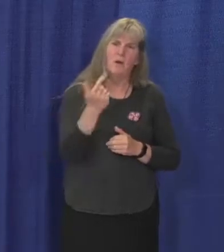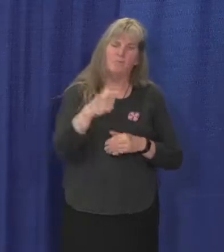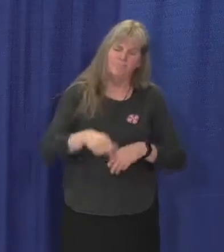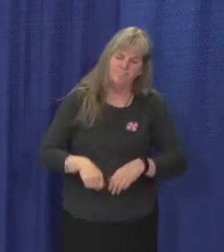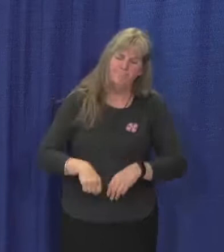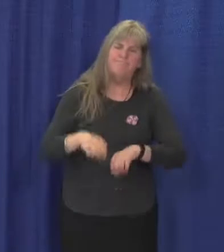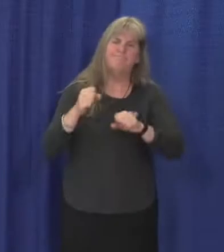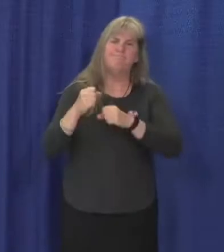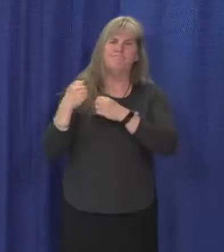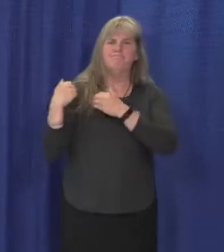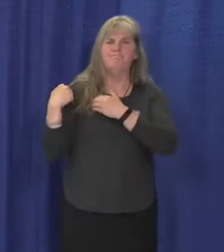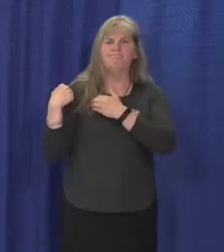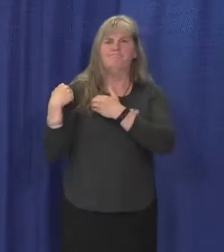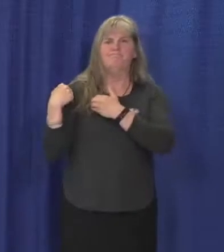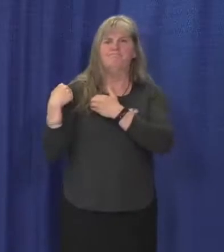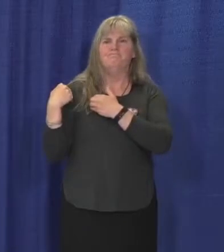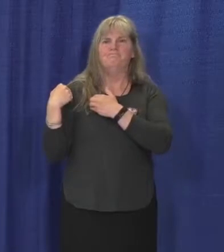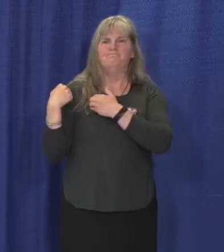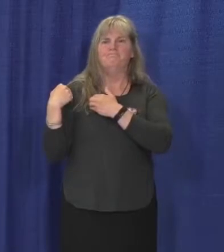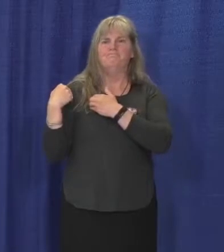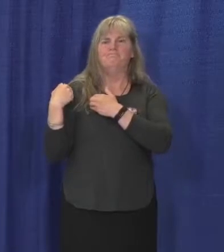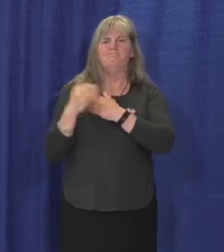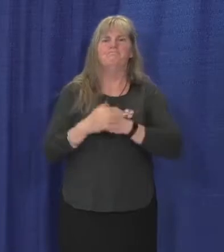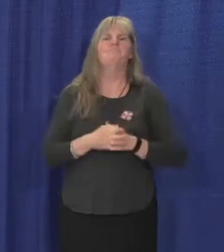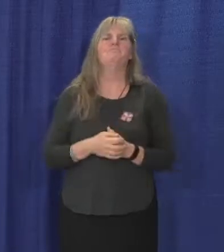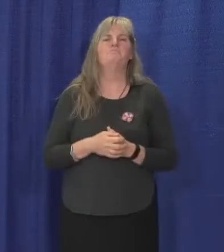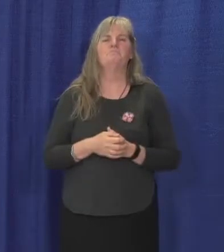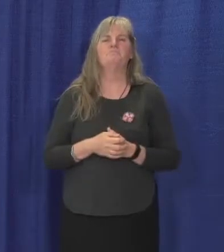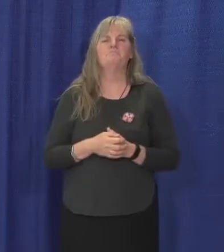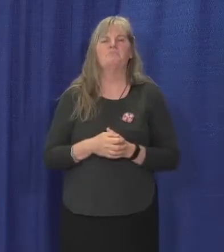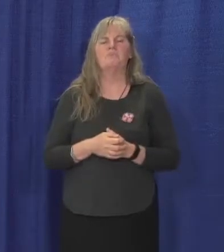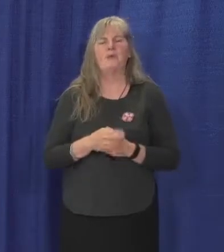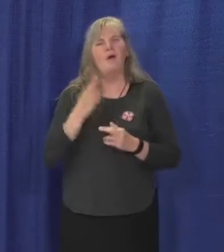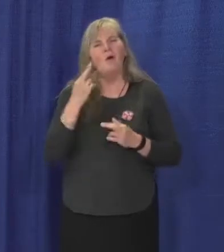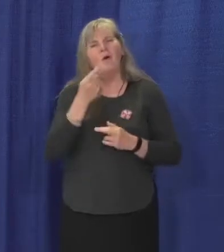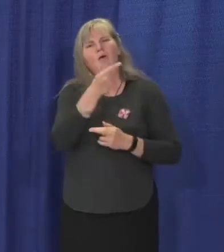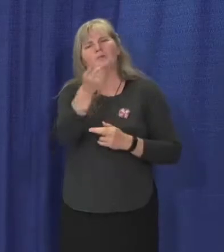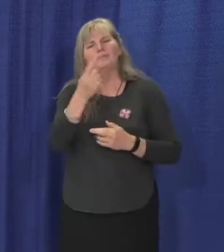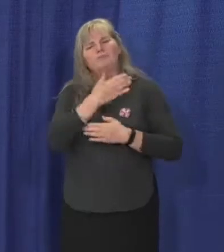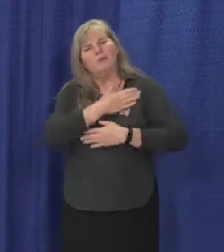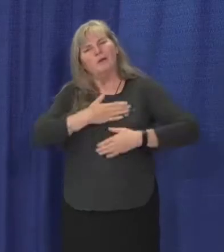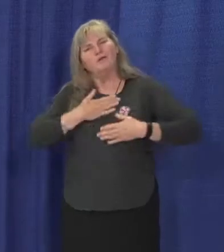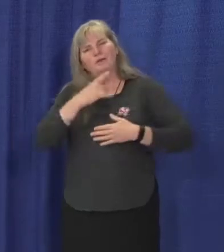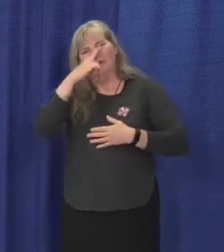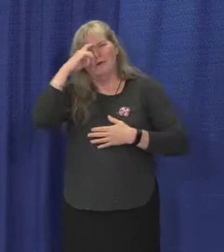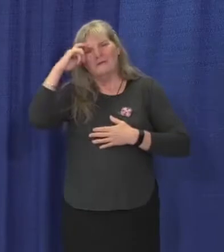We must all do our part. Lastly I hope you are enjoying